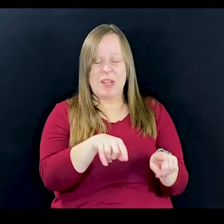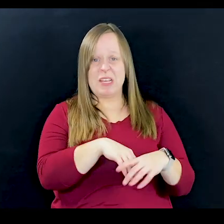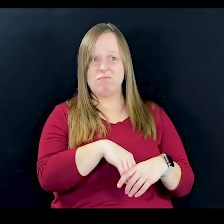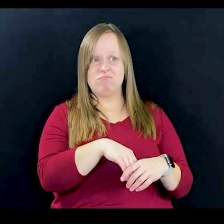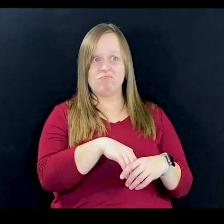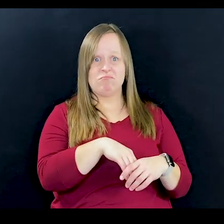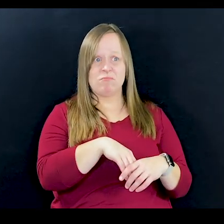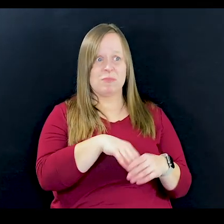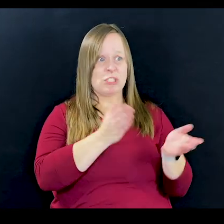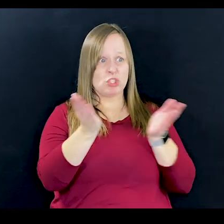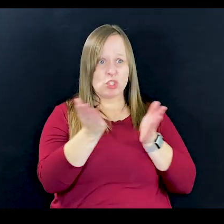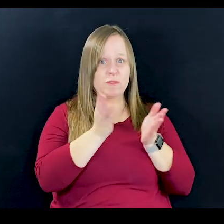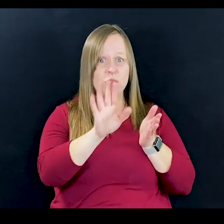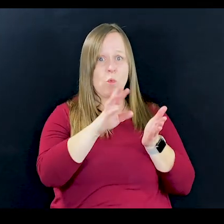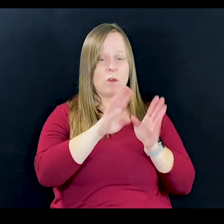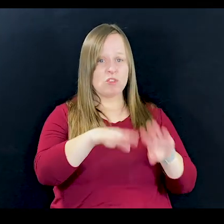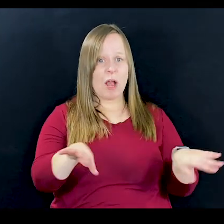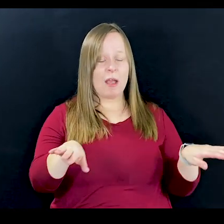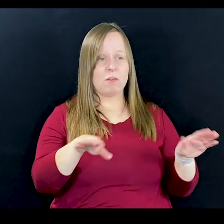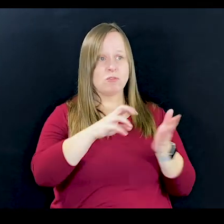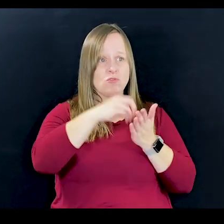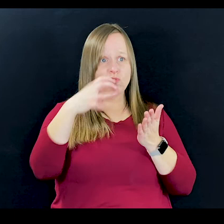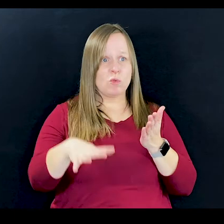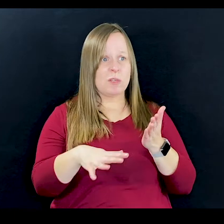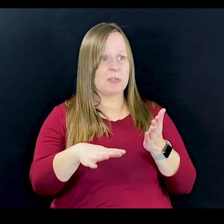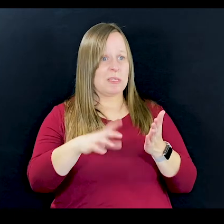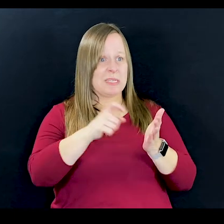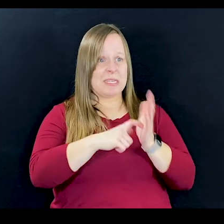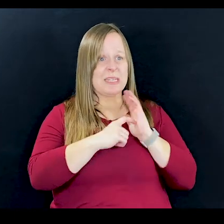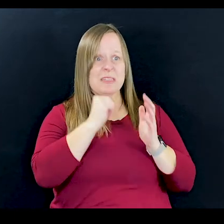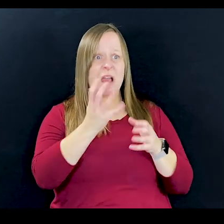If you feel there are services that your child needs that are not included